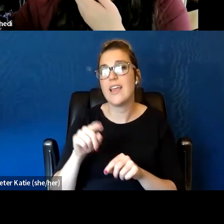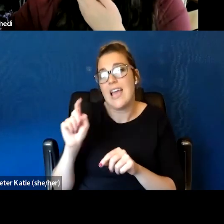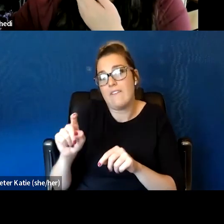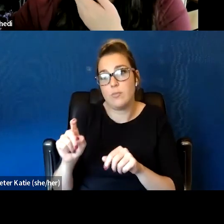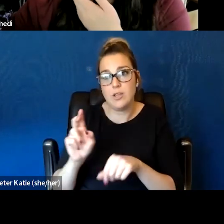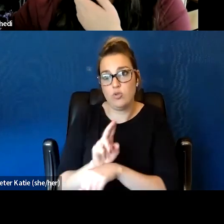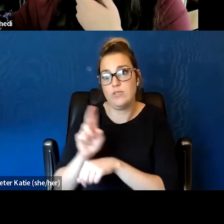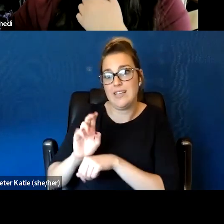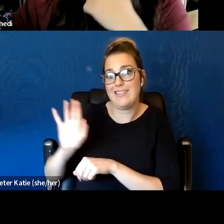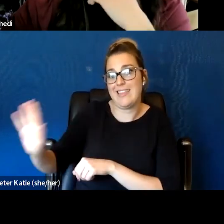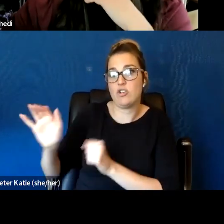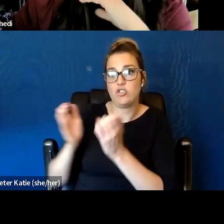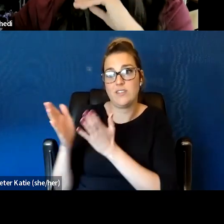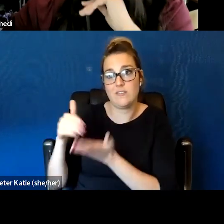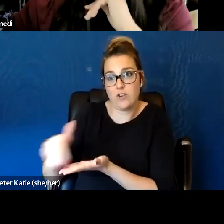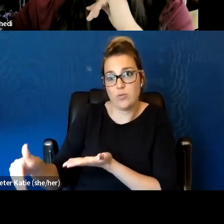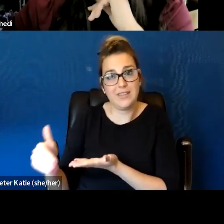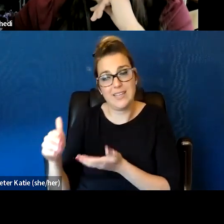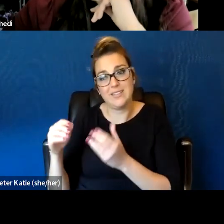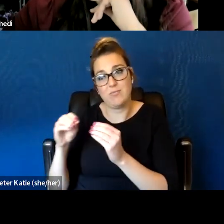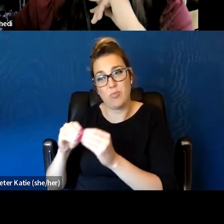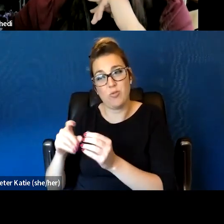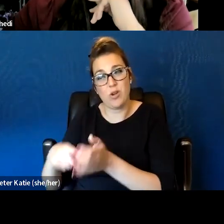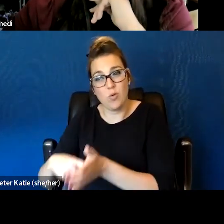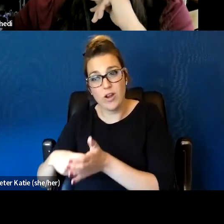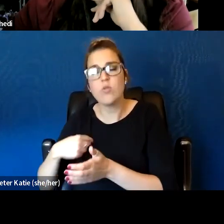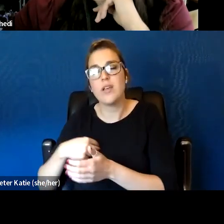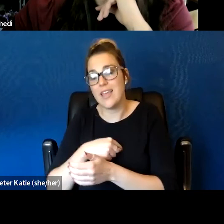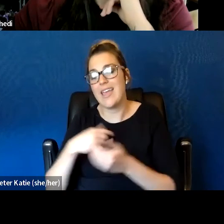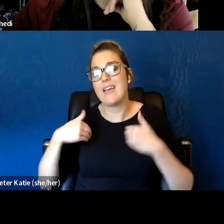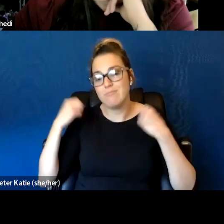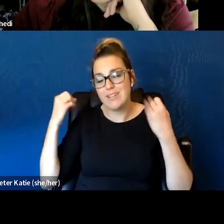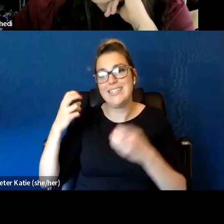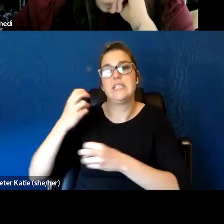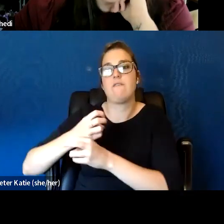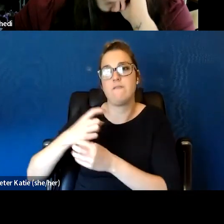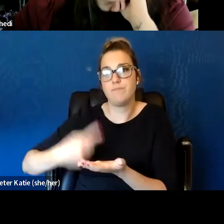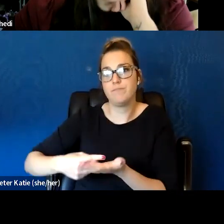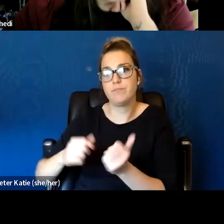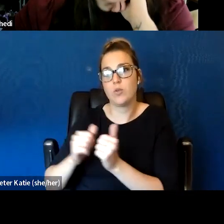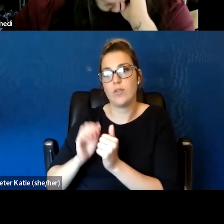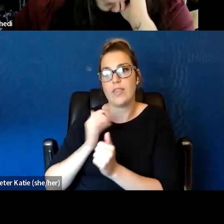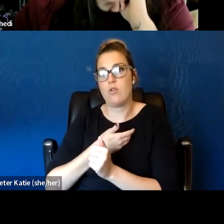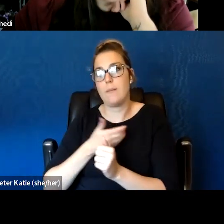So we had a lot of really tough conversations with our behavioral health department of, you know, that's not how we operate.